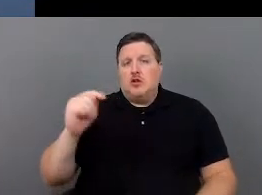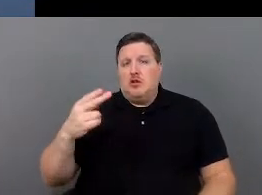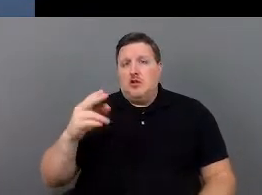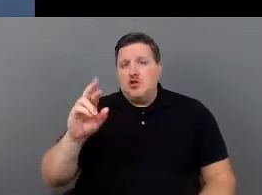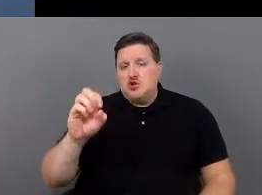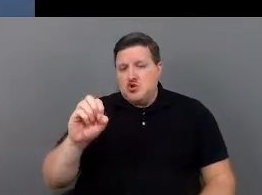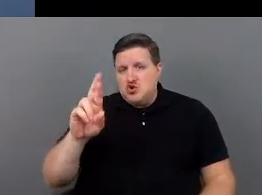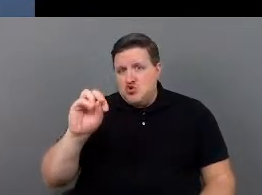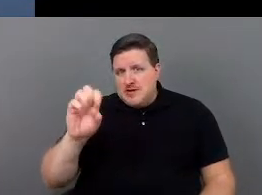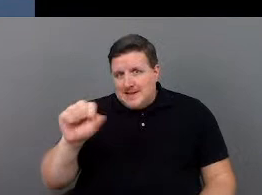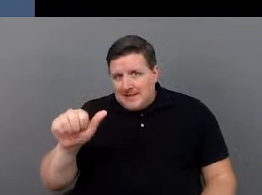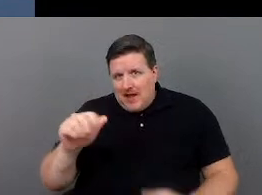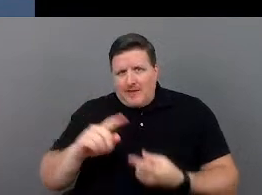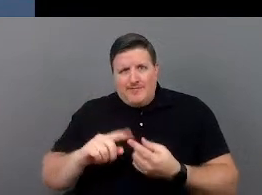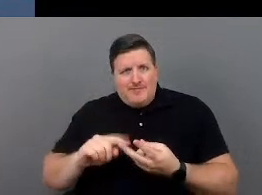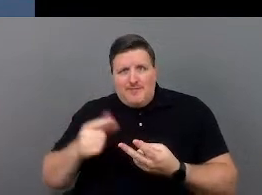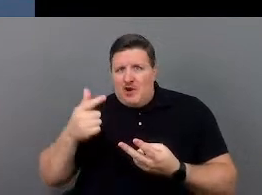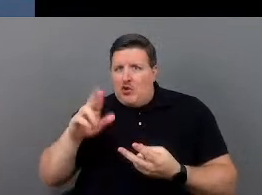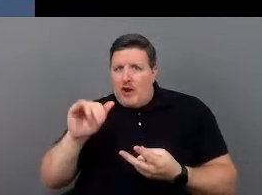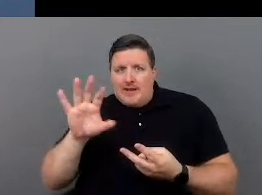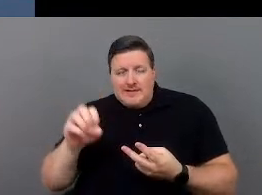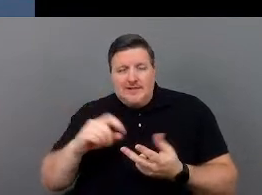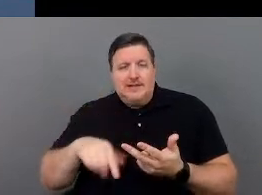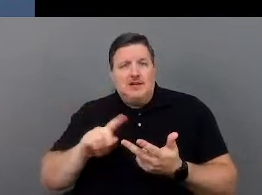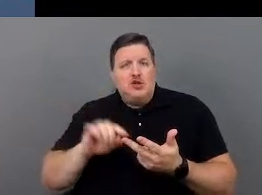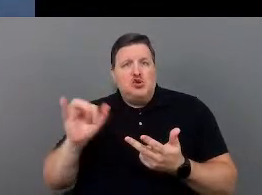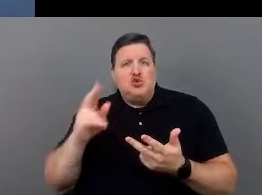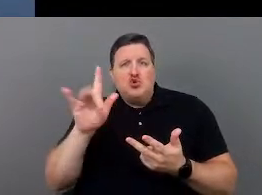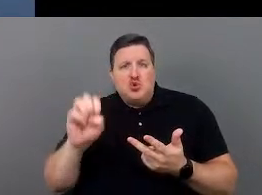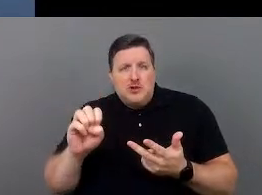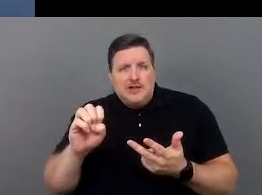BE TERESA DELOTTA, TRACY SHERMAN, JULIE DORSEY,